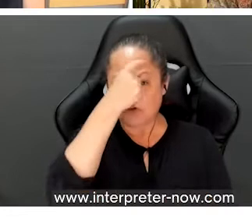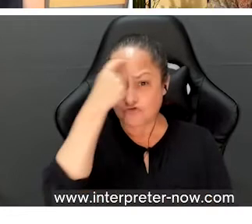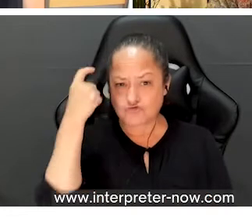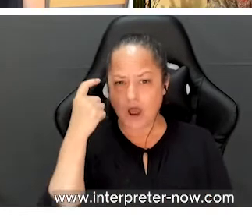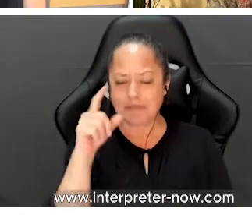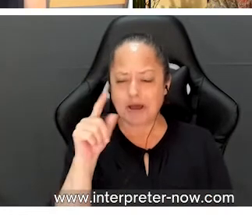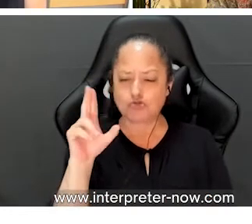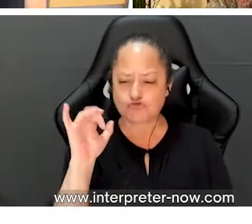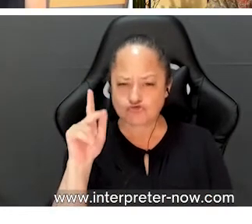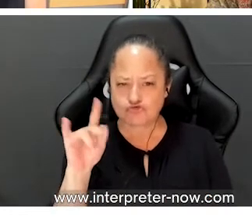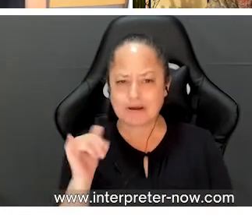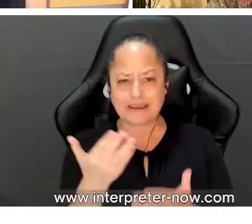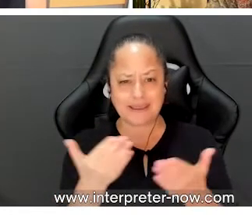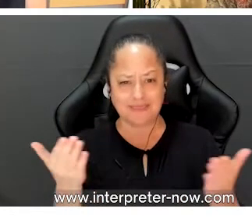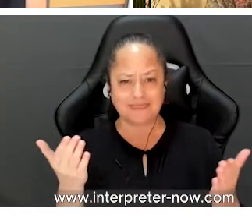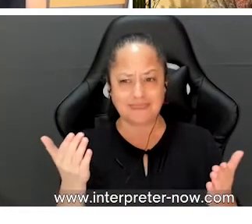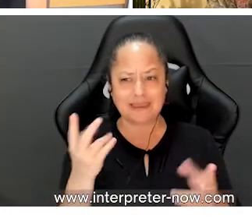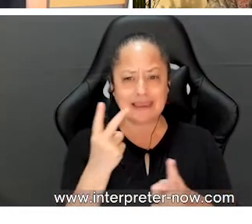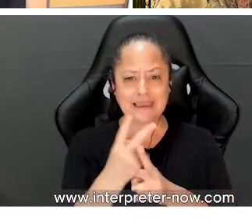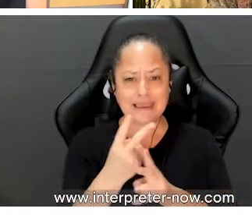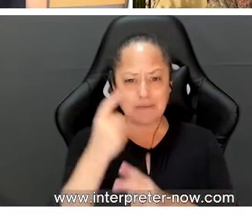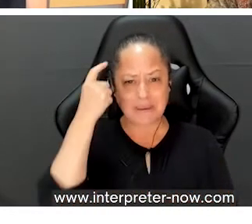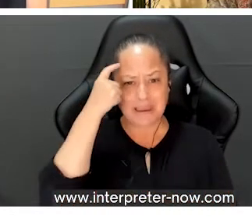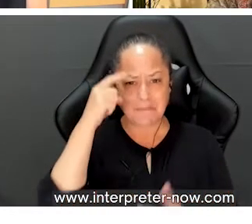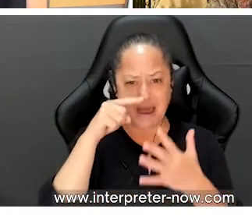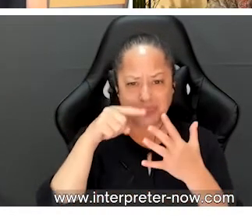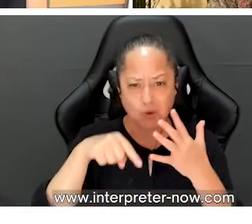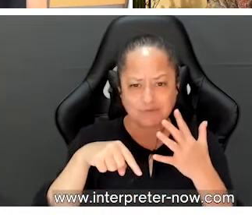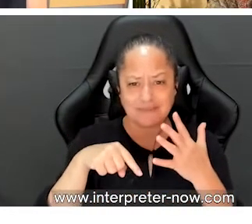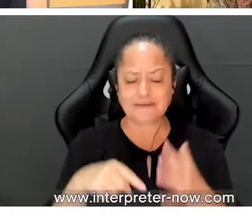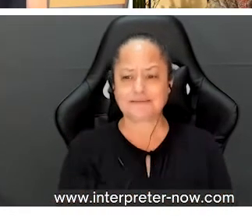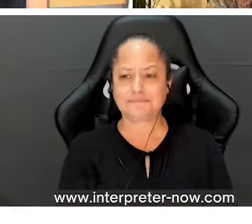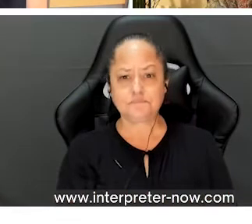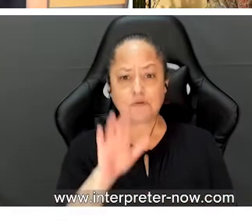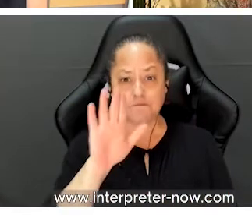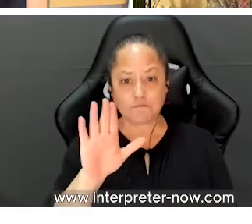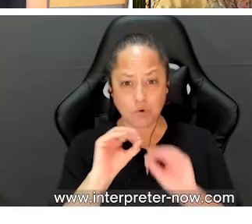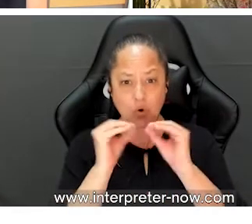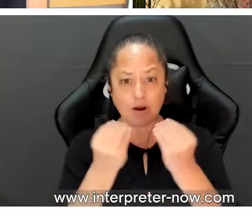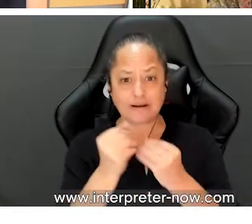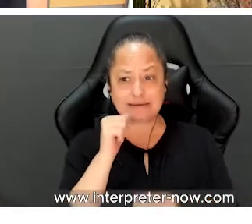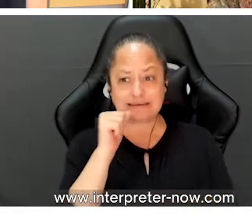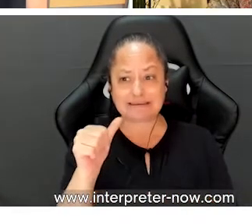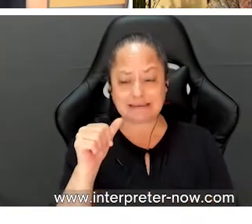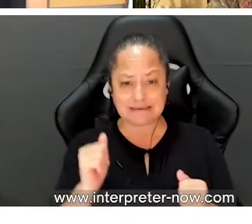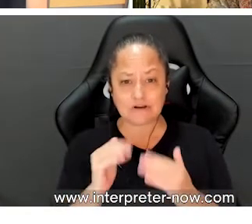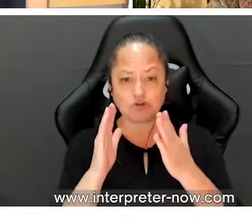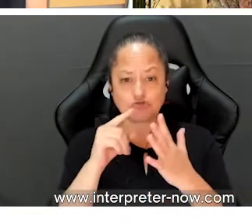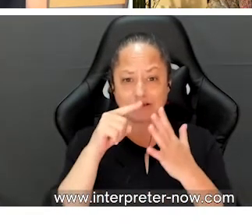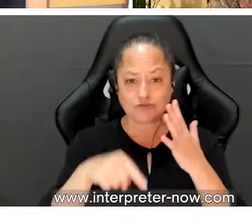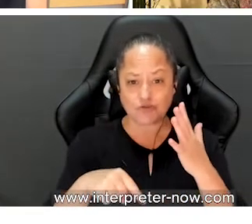So, keeping in mind those things that if your organization doesn't ever address any of these